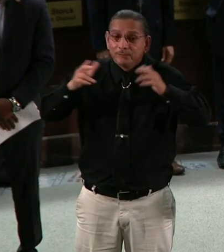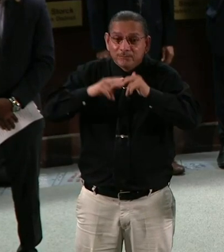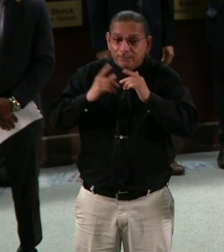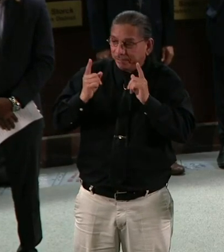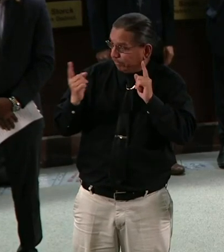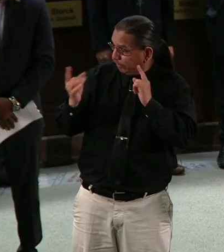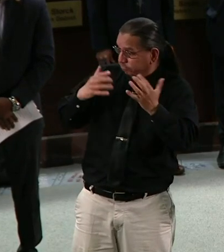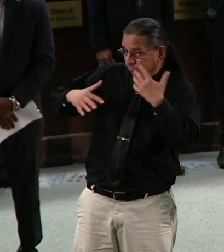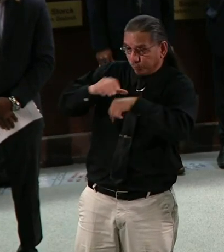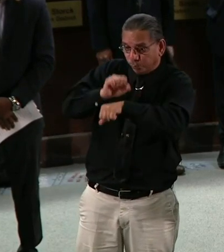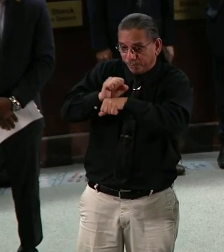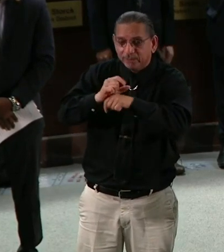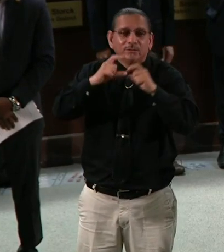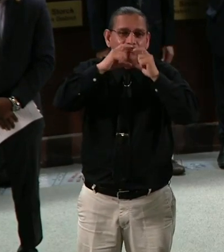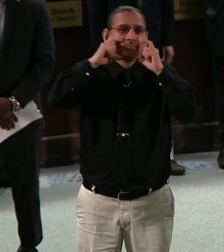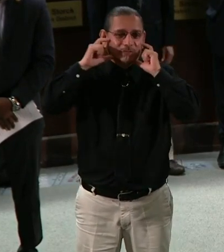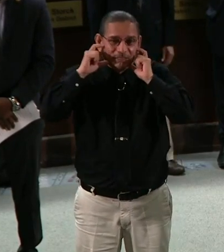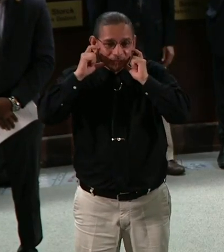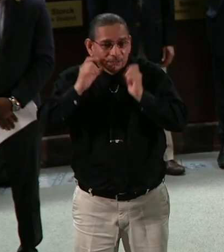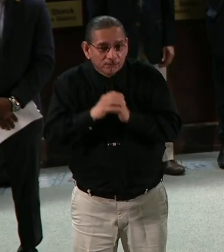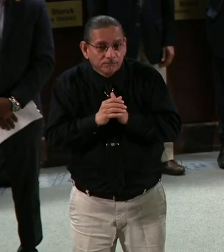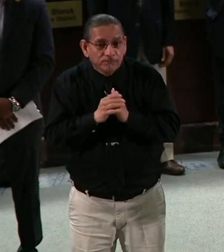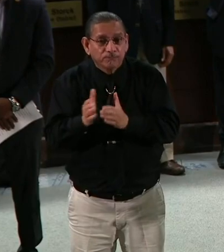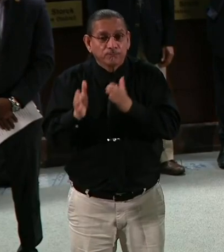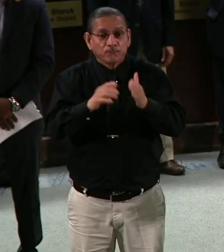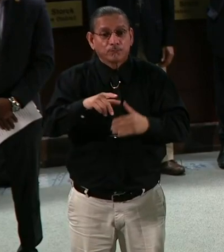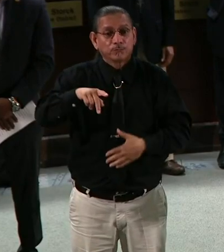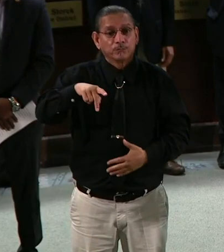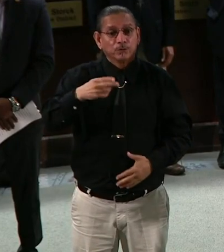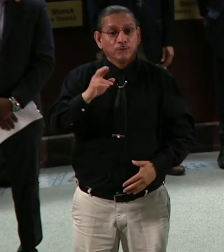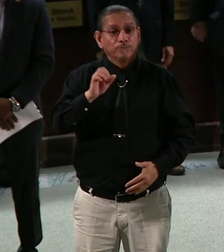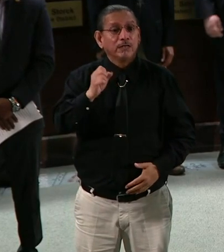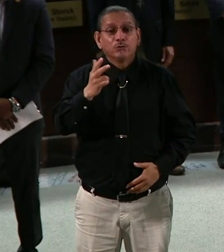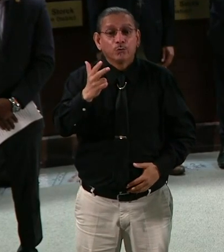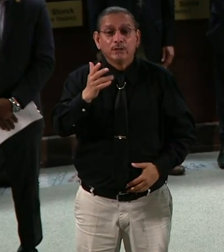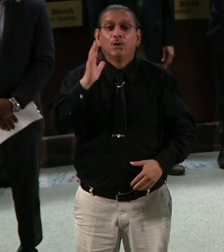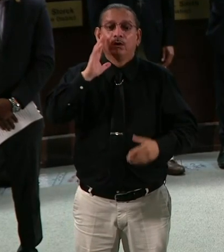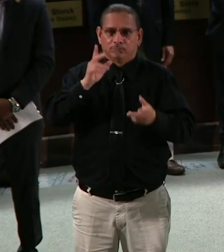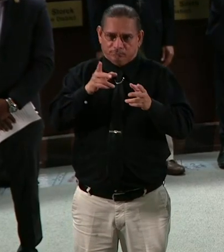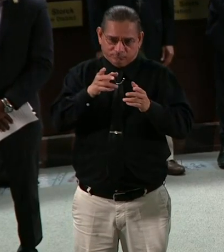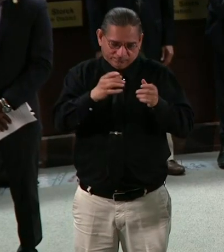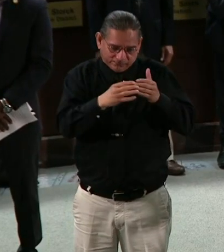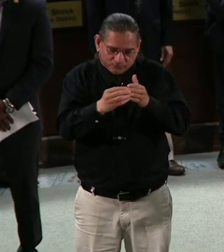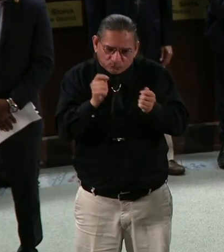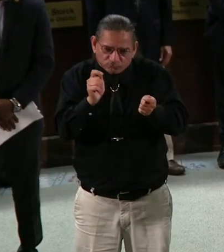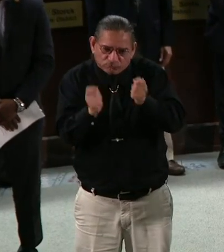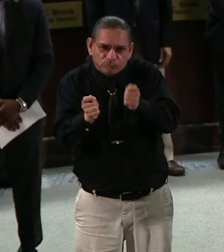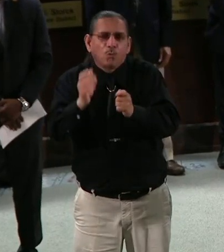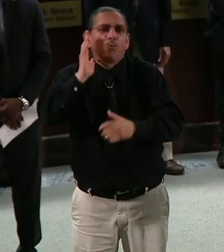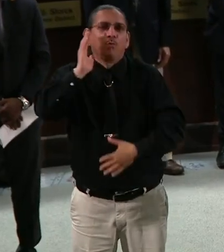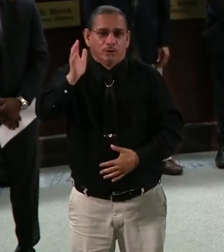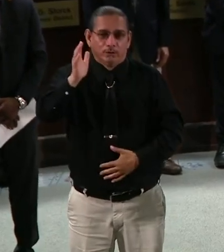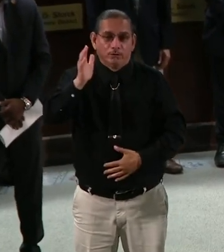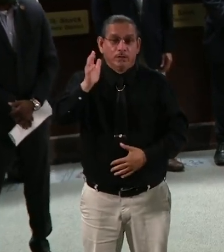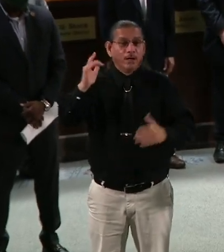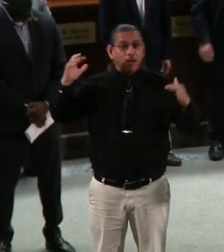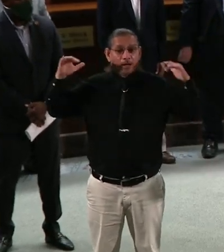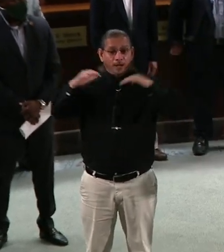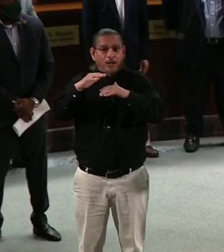PUBLIC SPACES. BUT PHASE THREE WILL ALSO BRING SOME CHANGES